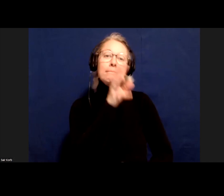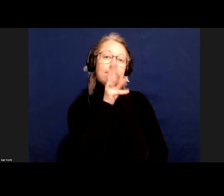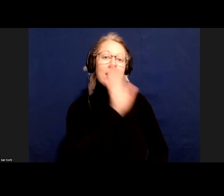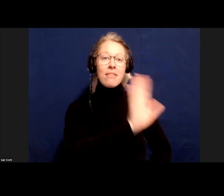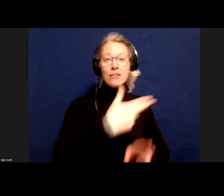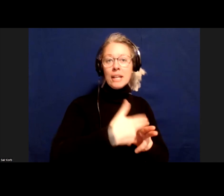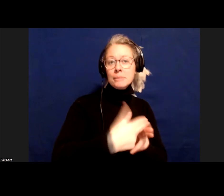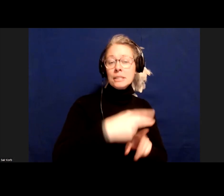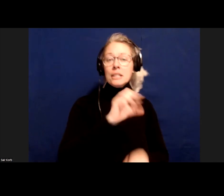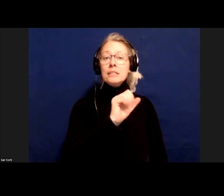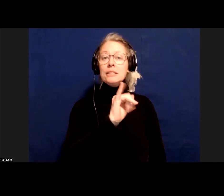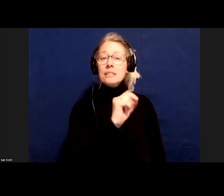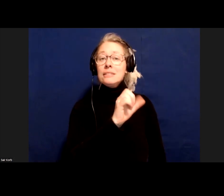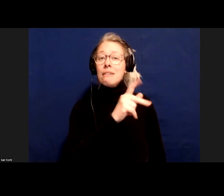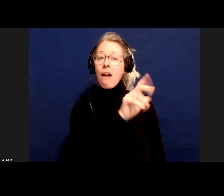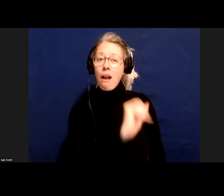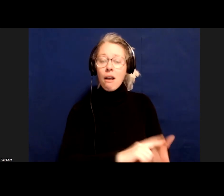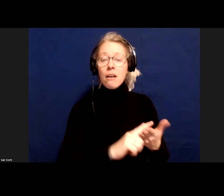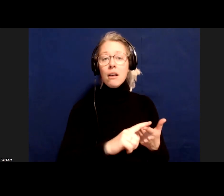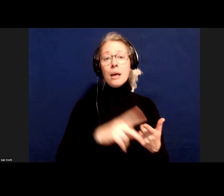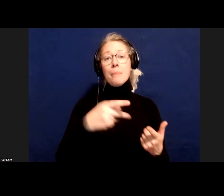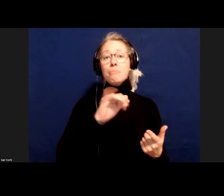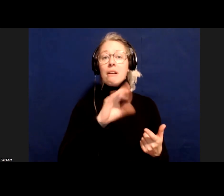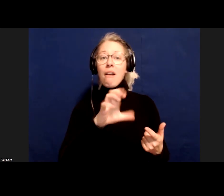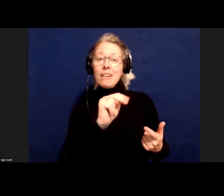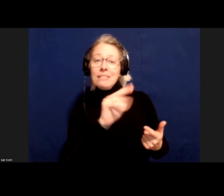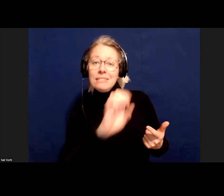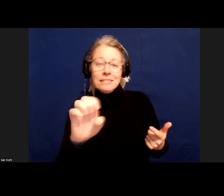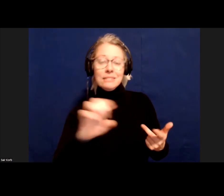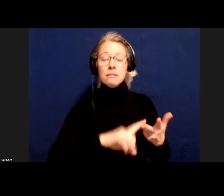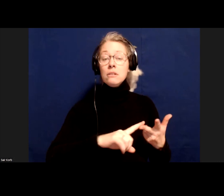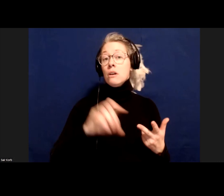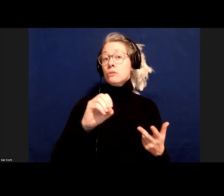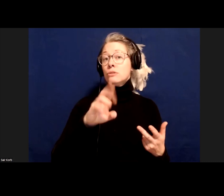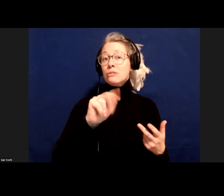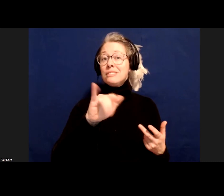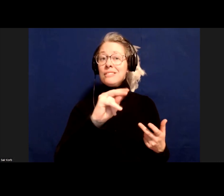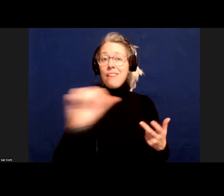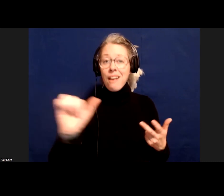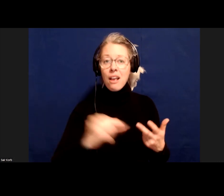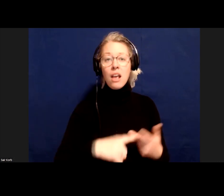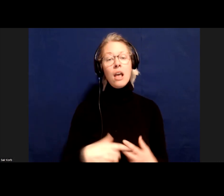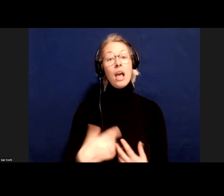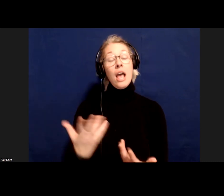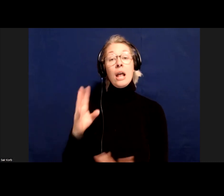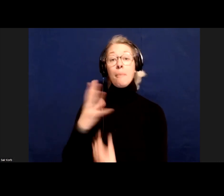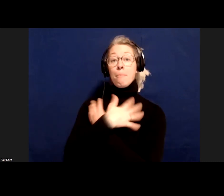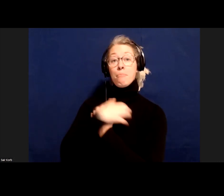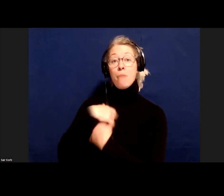Kainai, how to practice saying Tsuut’ina and Wesley, Bearspaw, Chiniki, Métis. That's